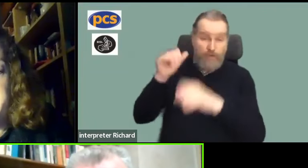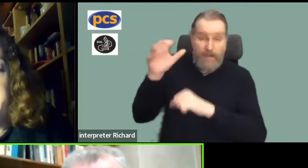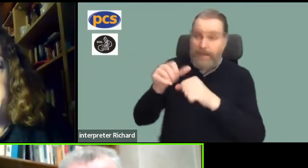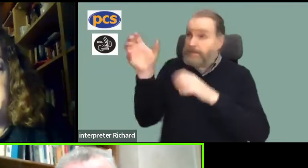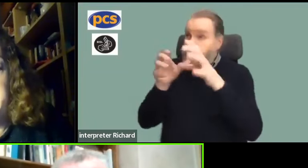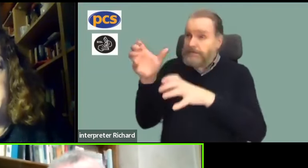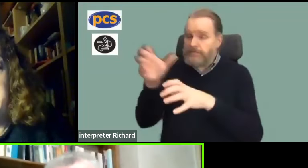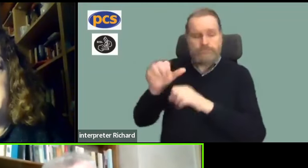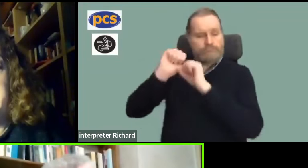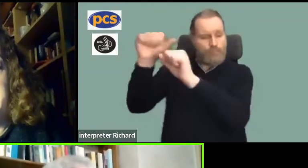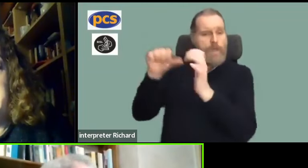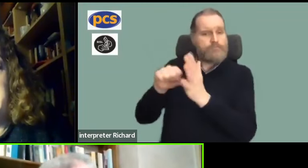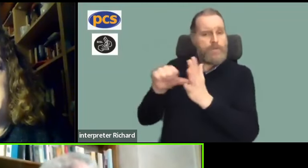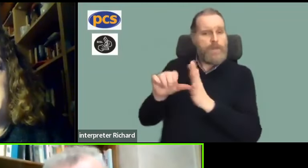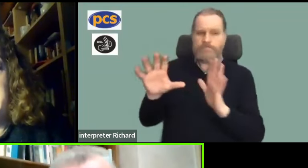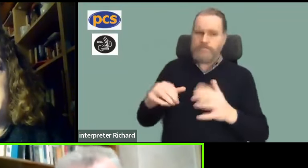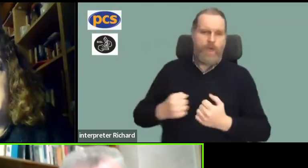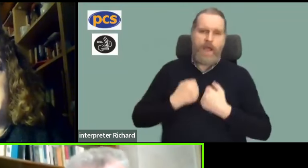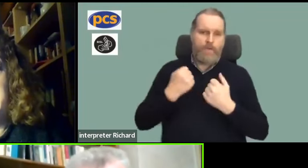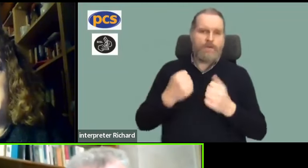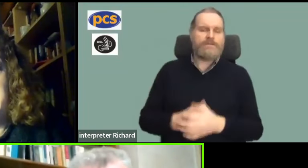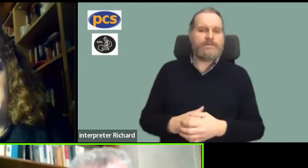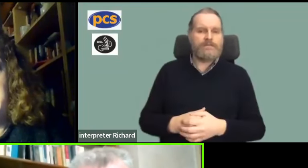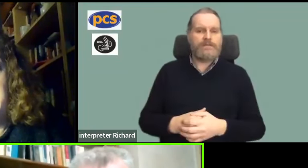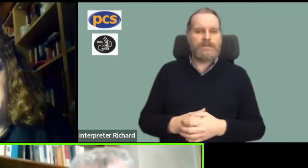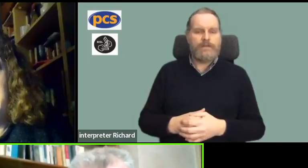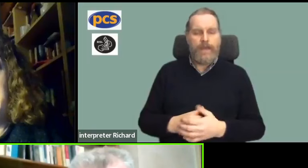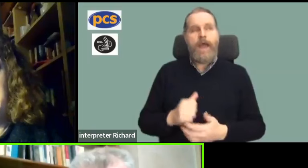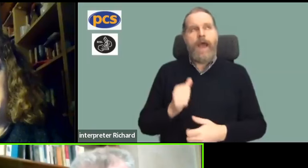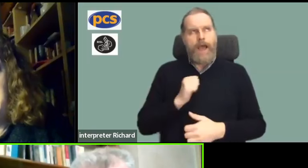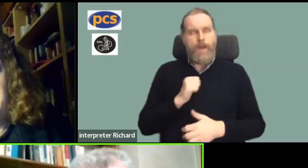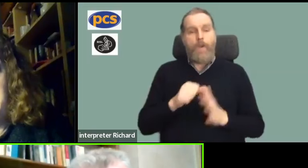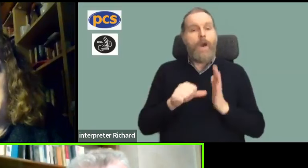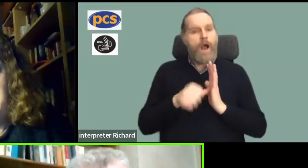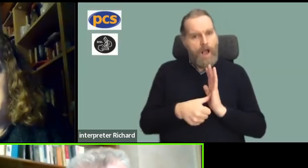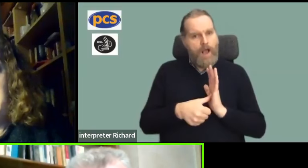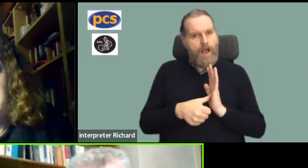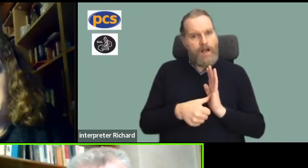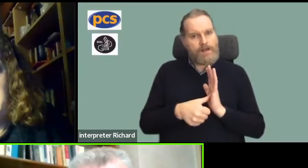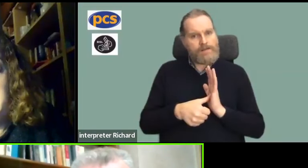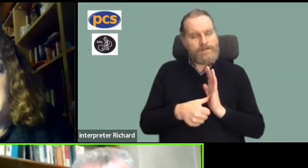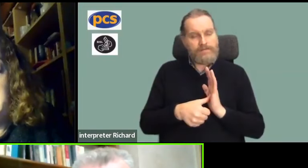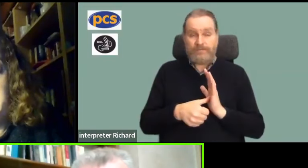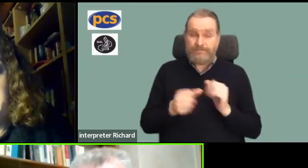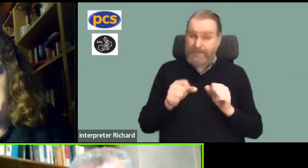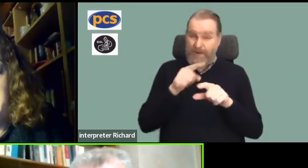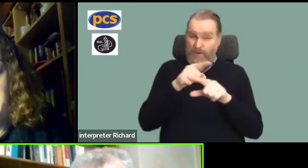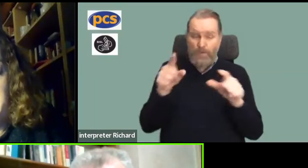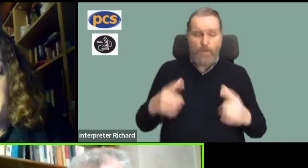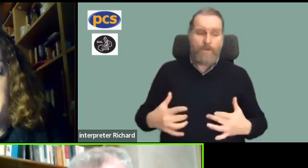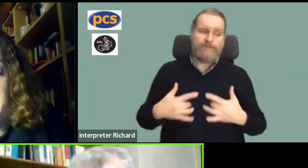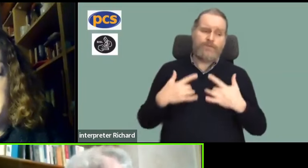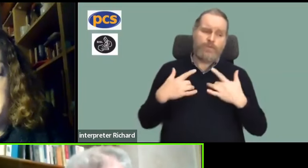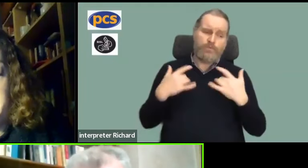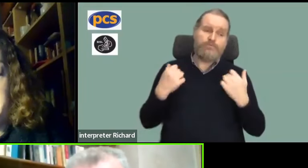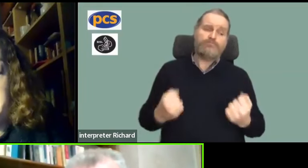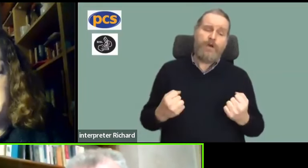employer at a time when we want to make it as to make it as difficult for them as possible, so so now that's a difficult answer, and I know some of the members concerned feel very strongly,